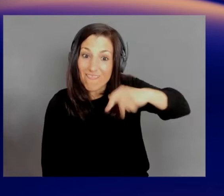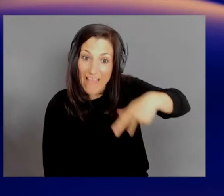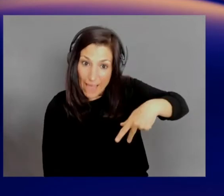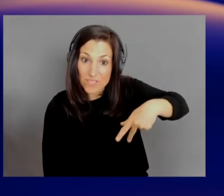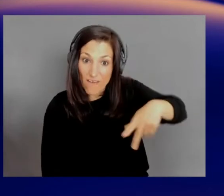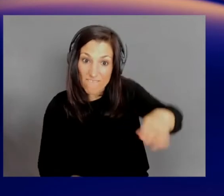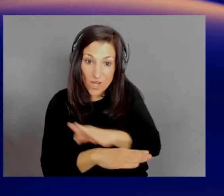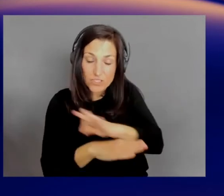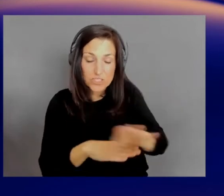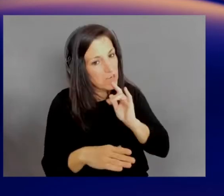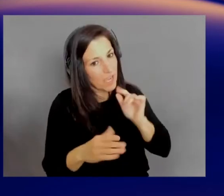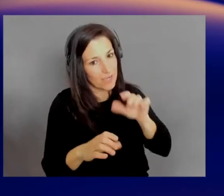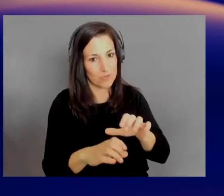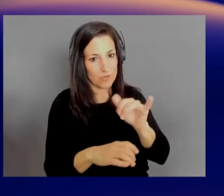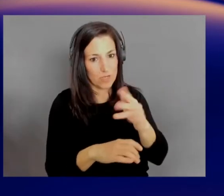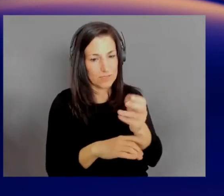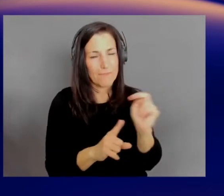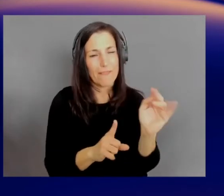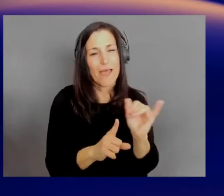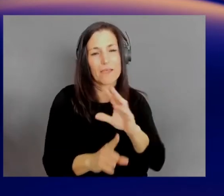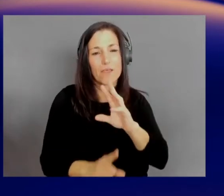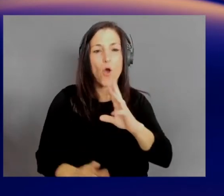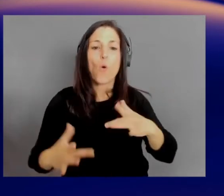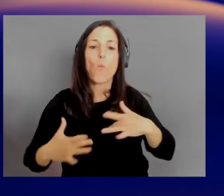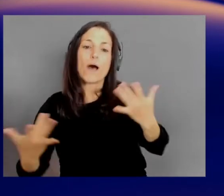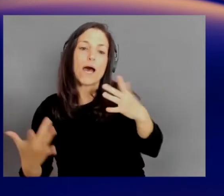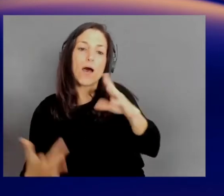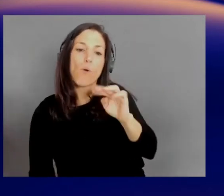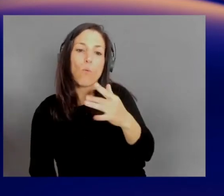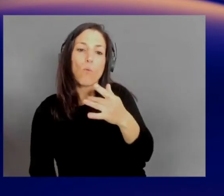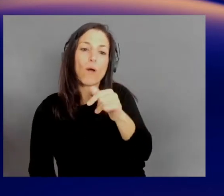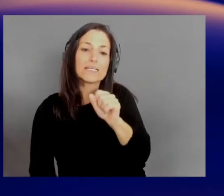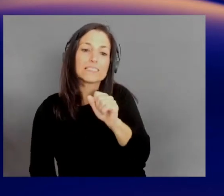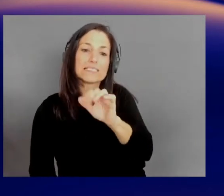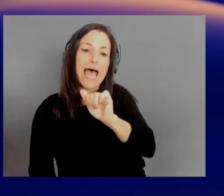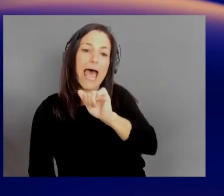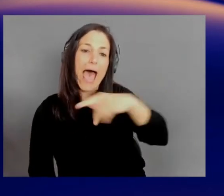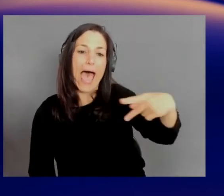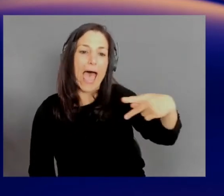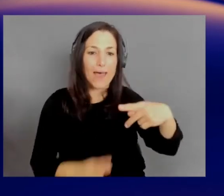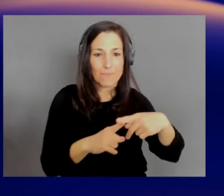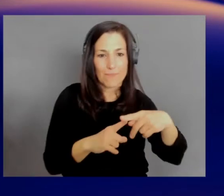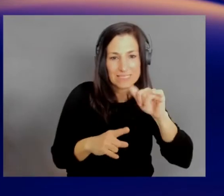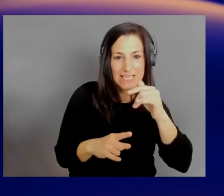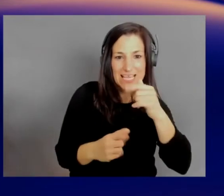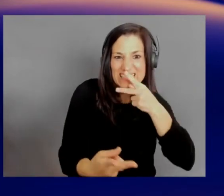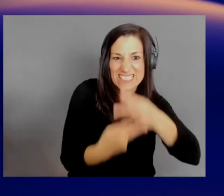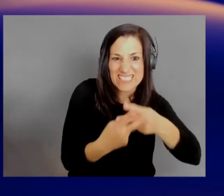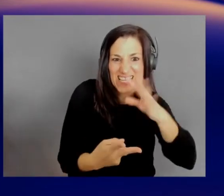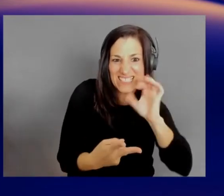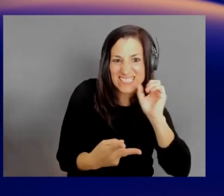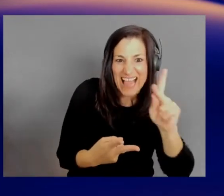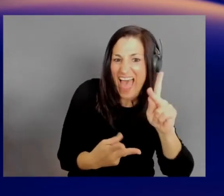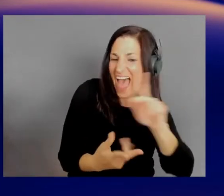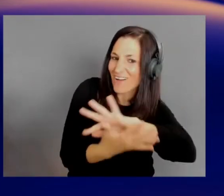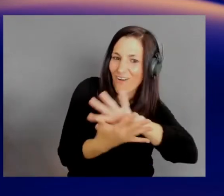WhatsApp, Facebook, Messenger, Slack. I can incorporate all of those into Pinpoint. And that's one of the interesting things, right?